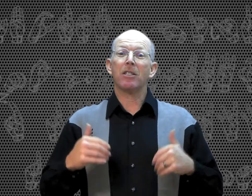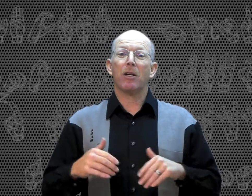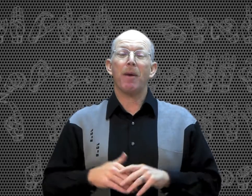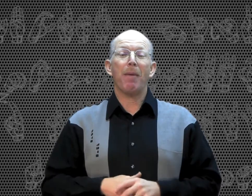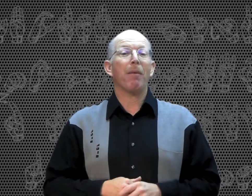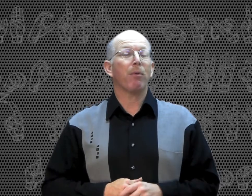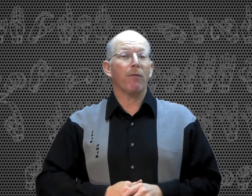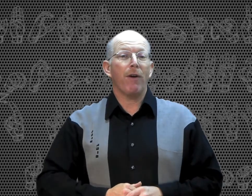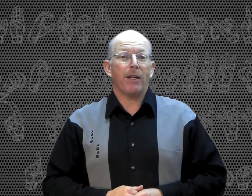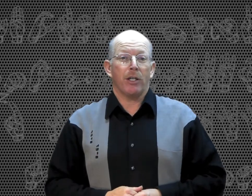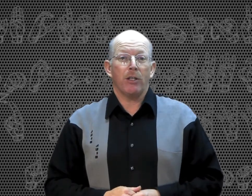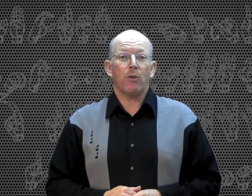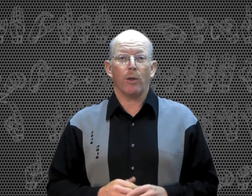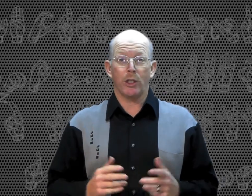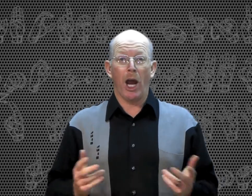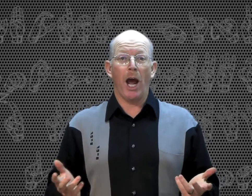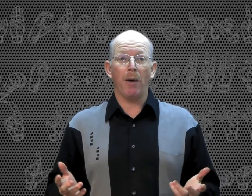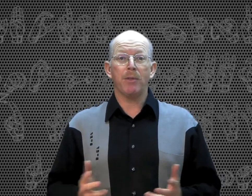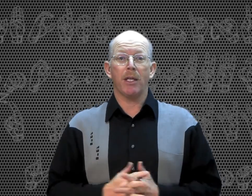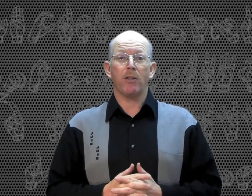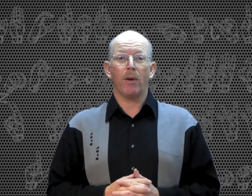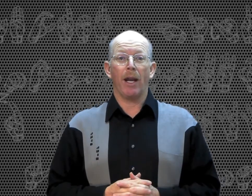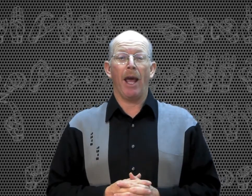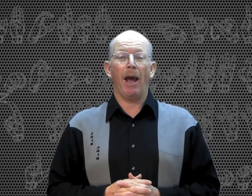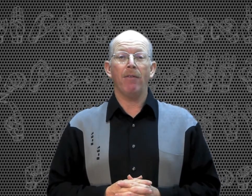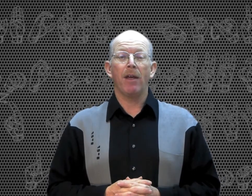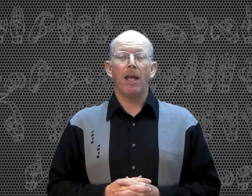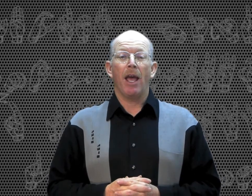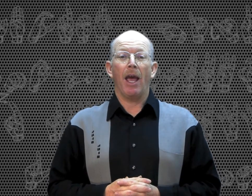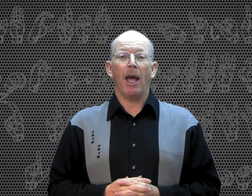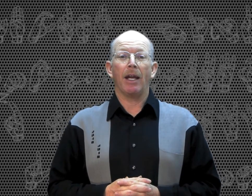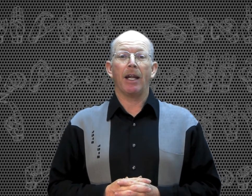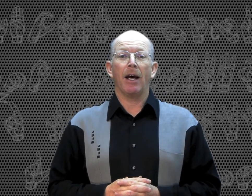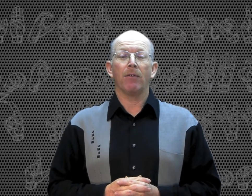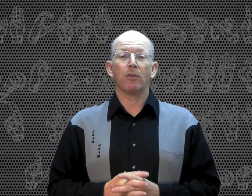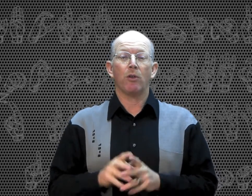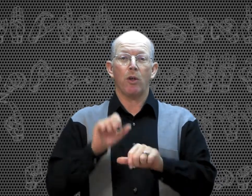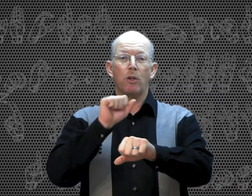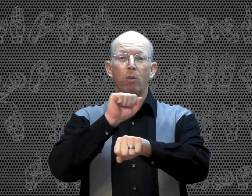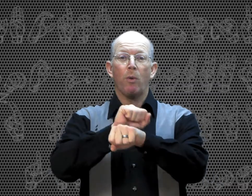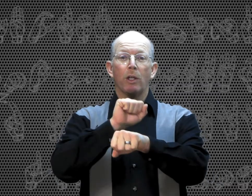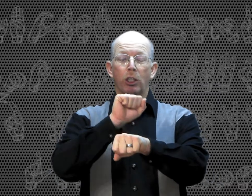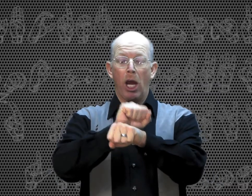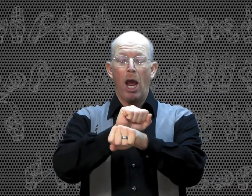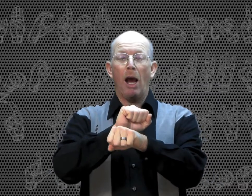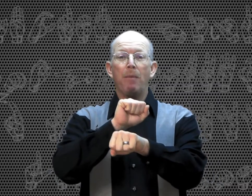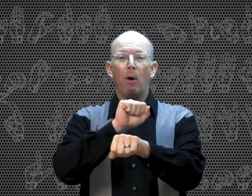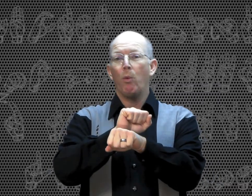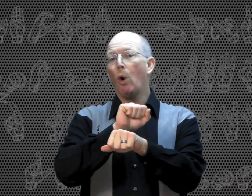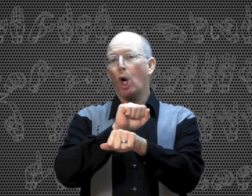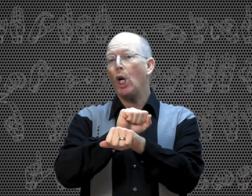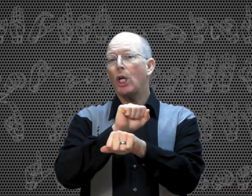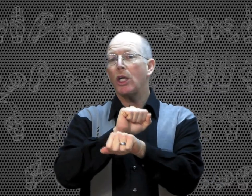This lesson is going to be about professions or jobs you can have. So you can do the word JOB or WORK.